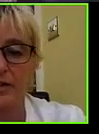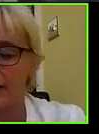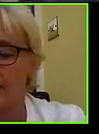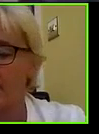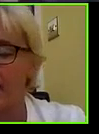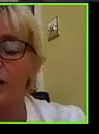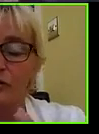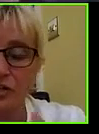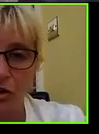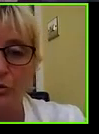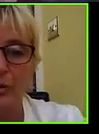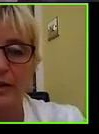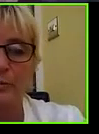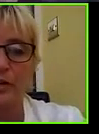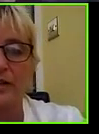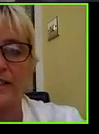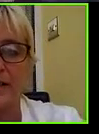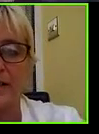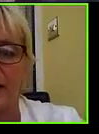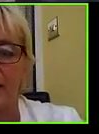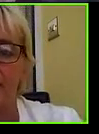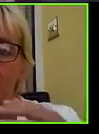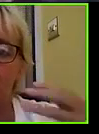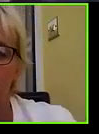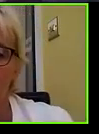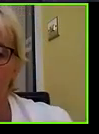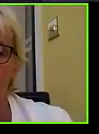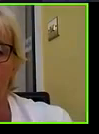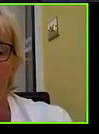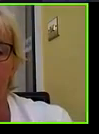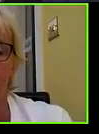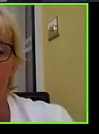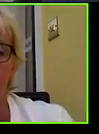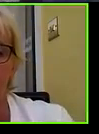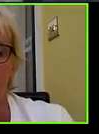encourage all people who were listening tonight to go to the website tomorrow